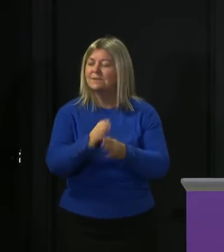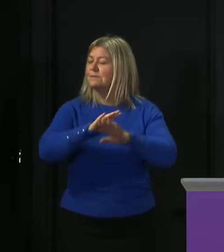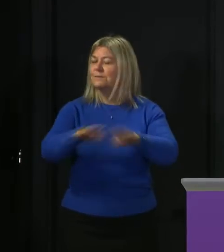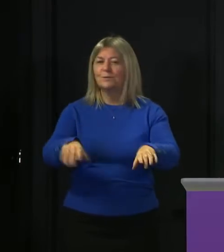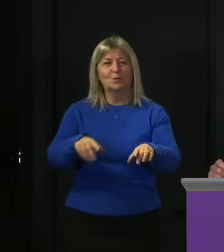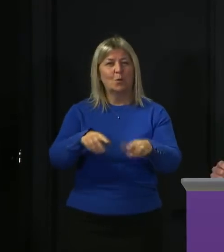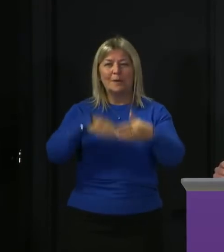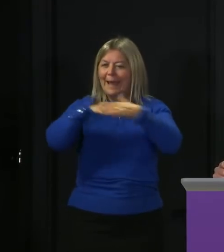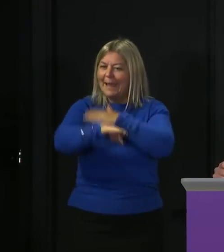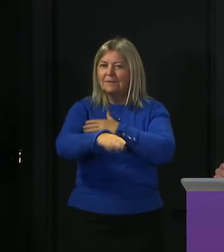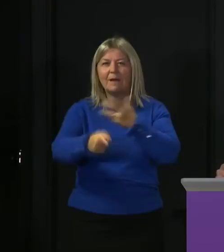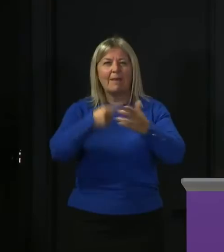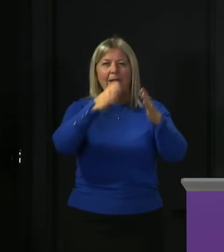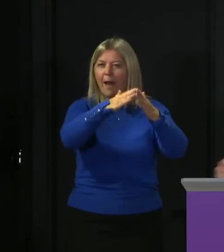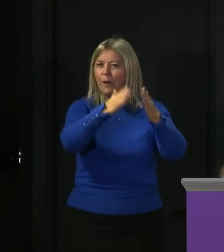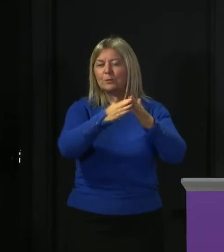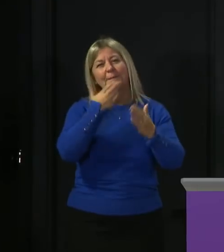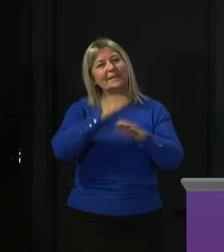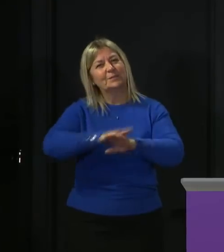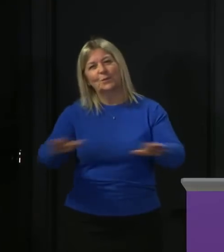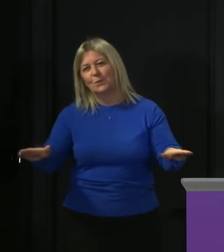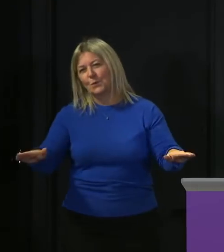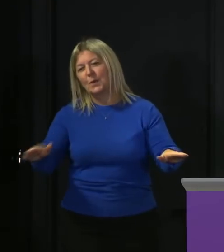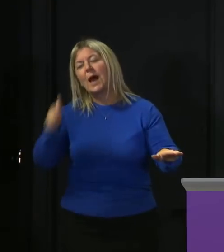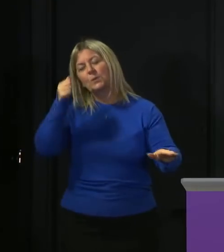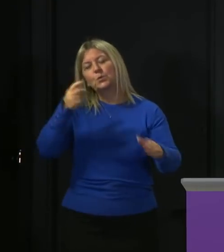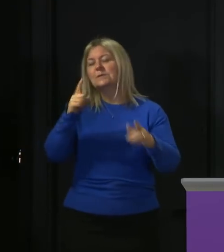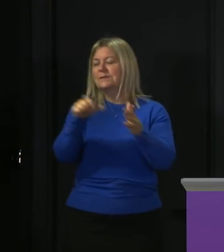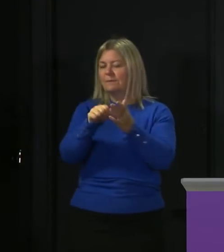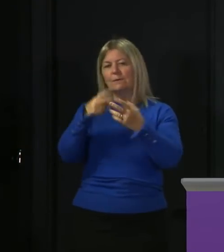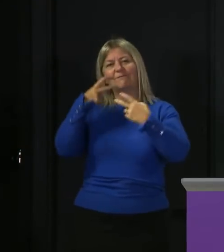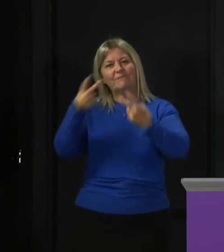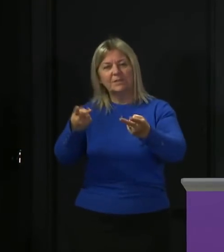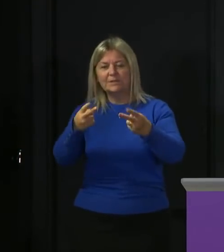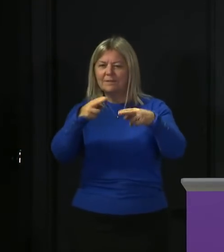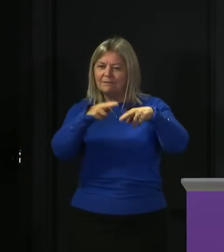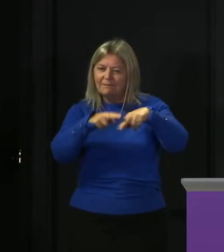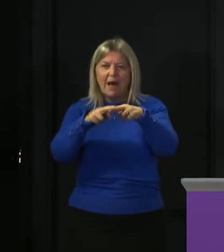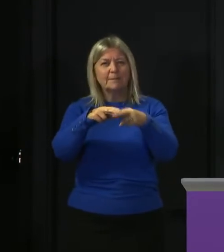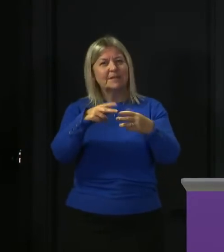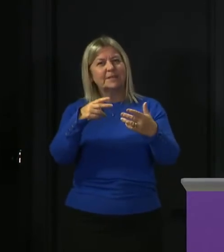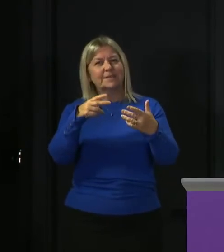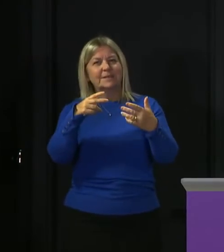The toughest of all restrictions is not being able to visit family and friends. I do know how tough